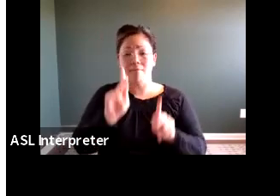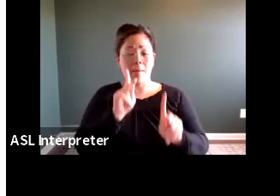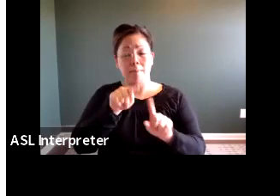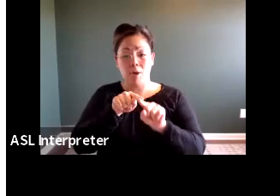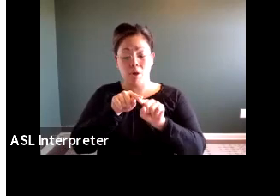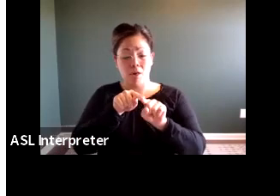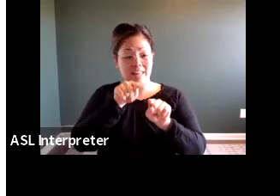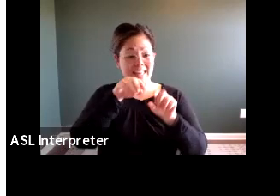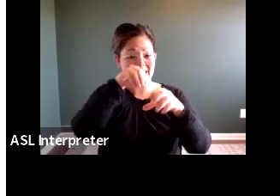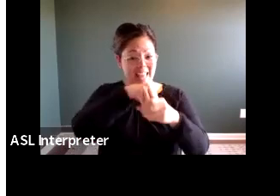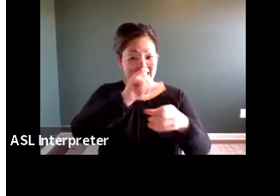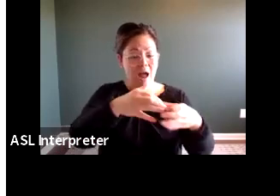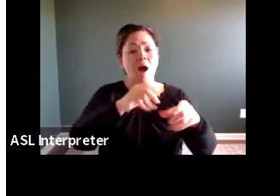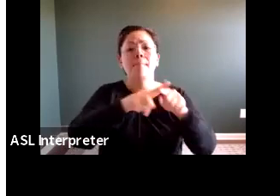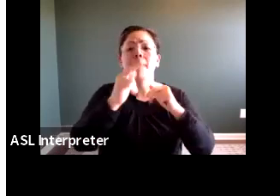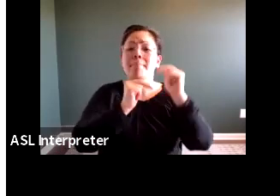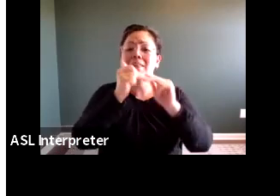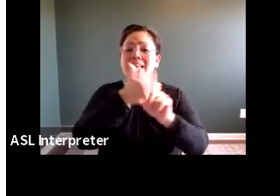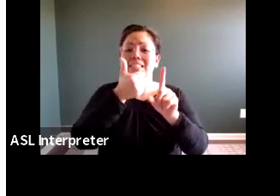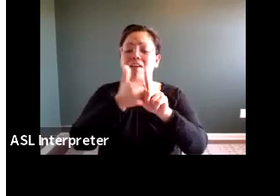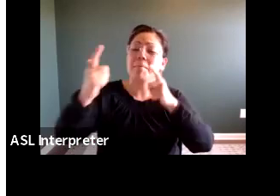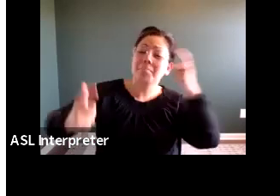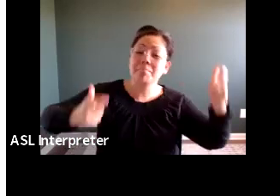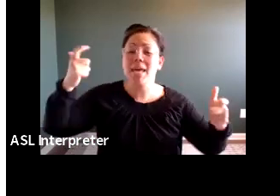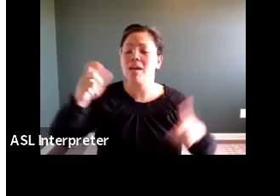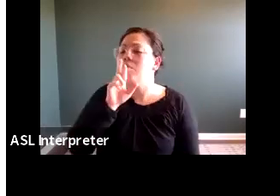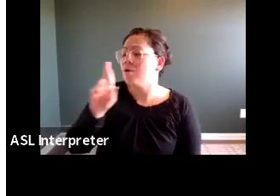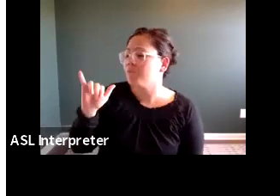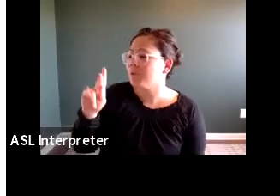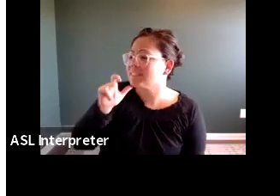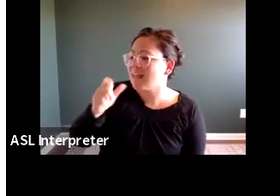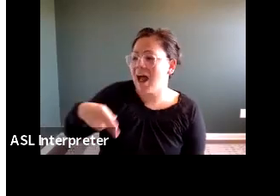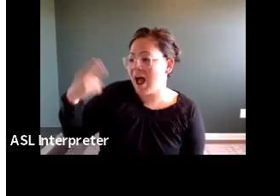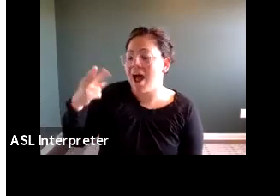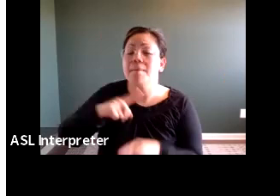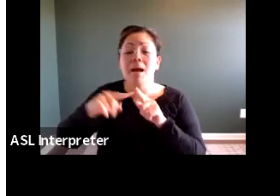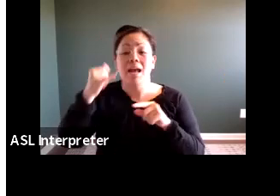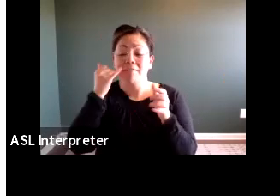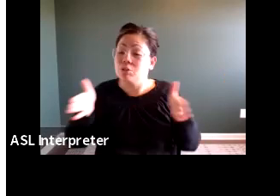this large square footage, that risk isn't very high. It's when the that you push that group of people together.